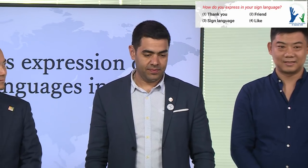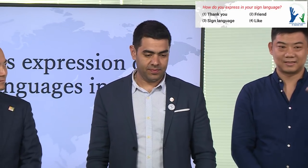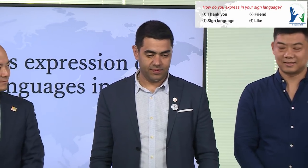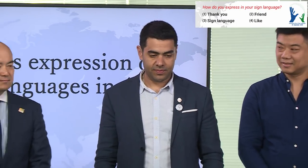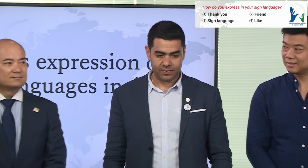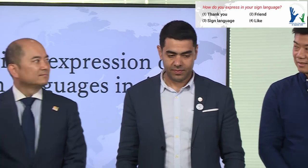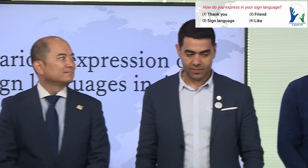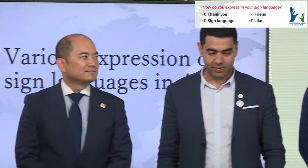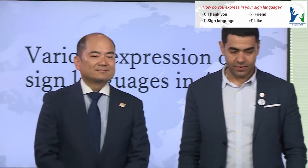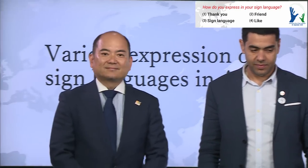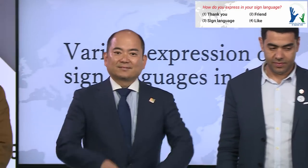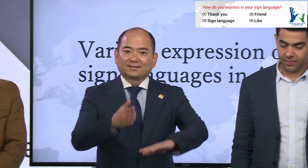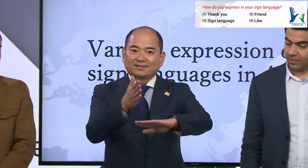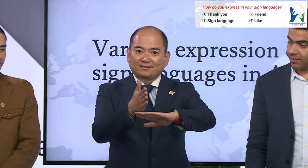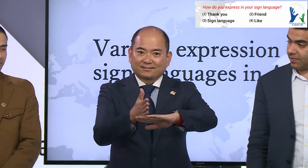The first word would be "thank you."